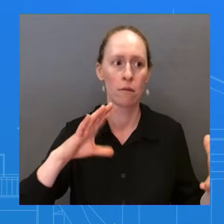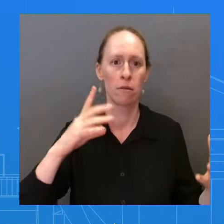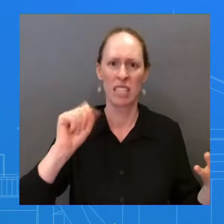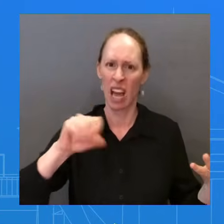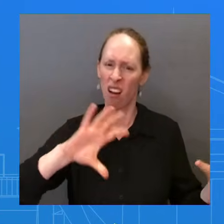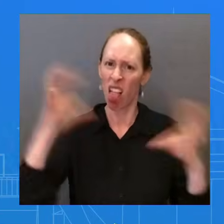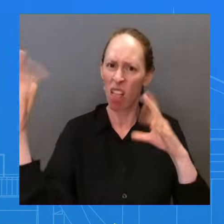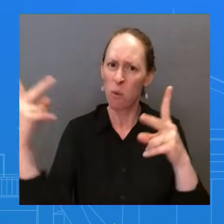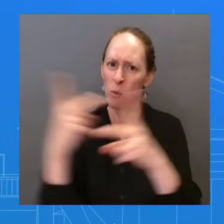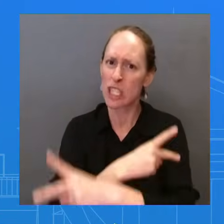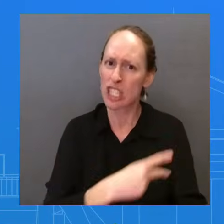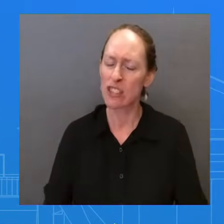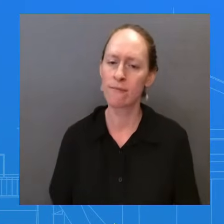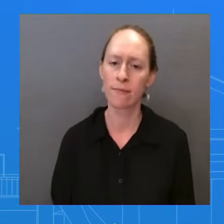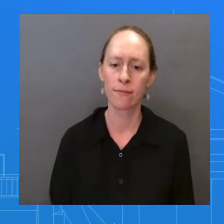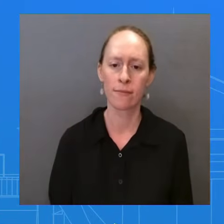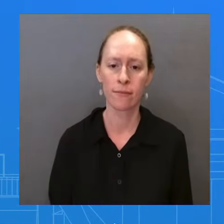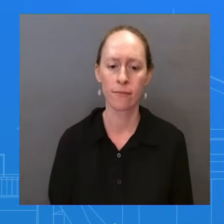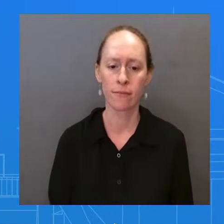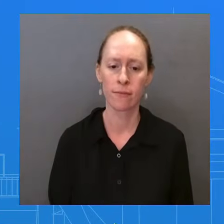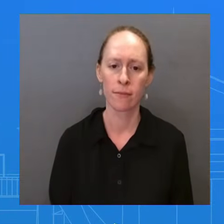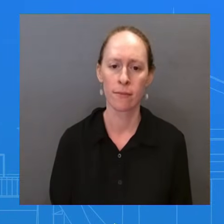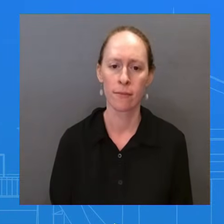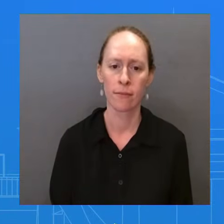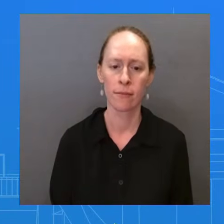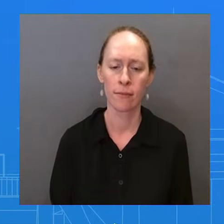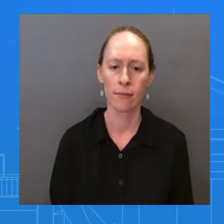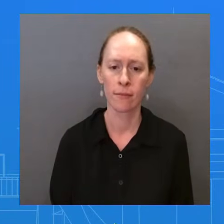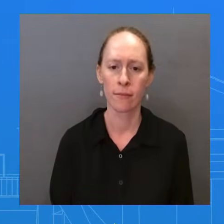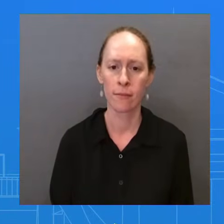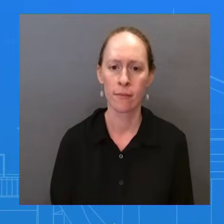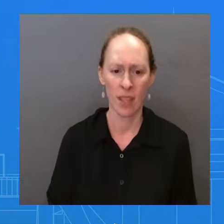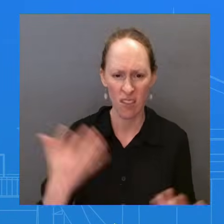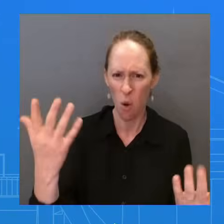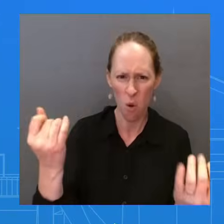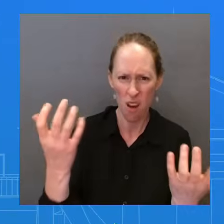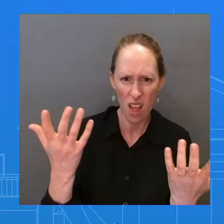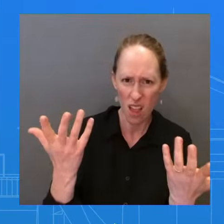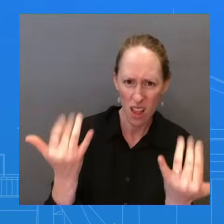particularly in the wake of, you know, dust-up of defense Mr. Kirby: Well, right now, unfortunately,